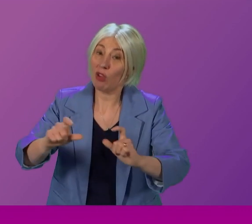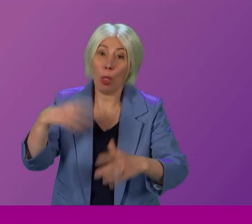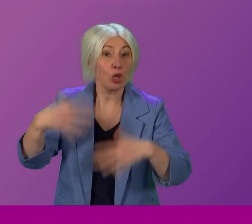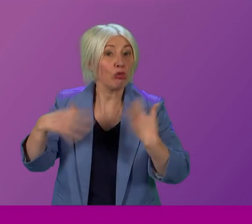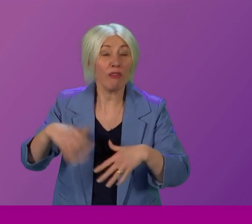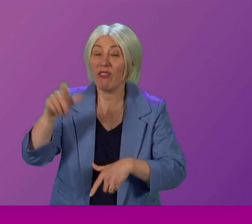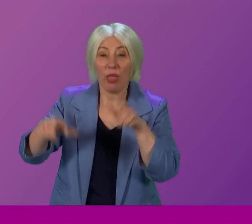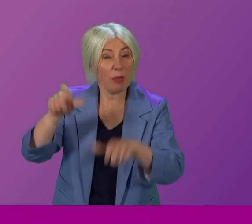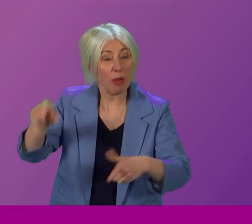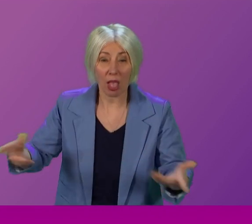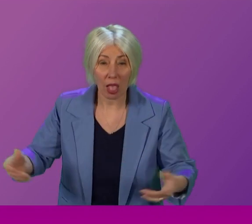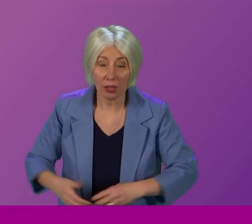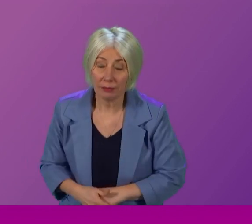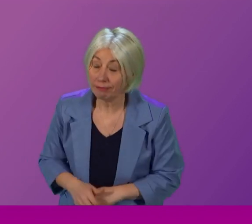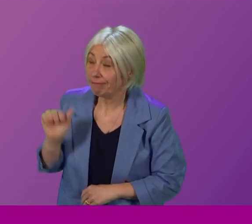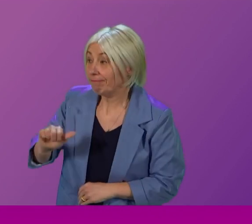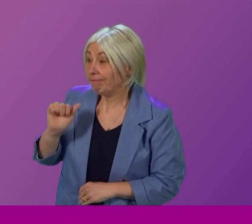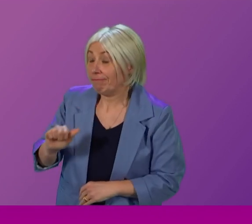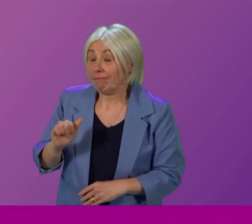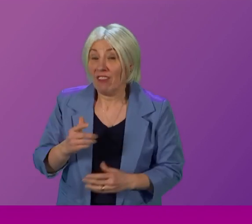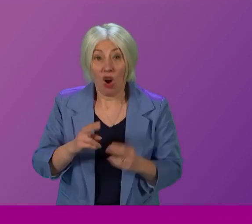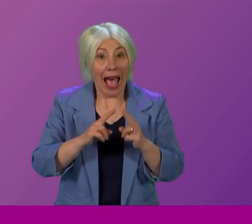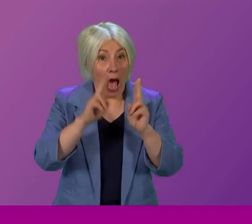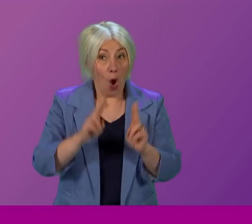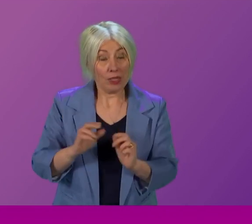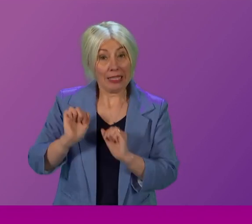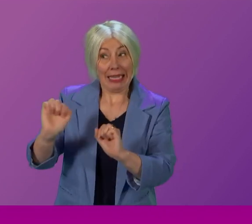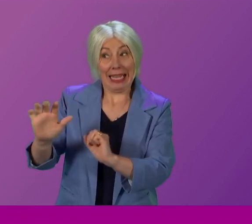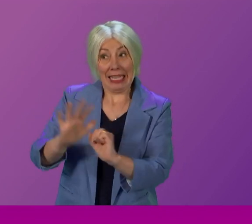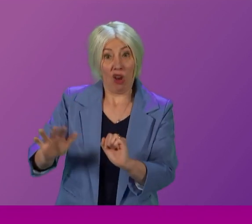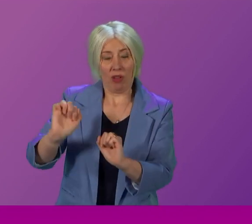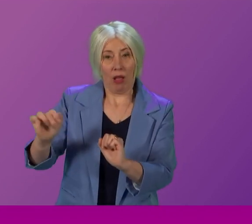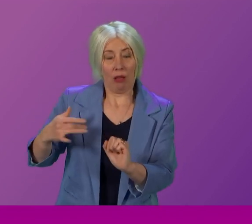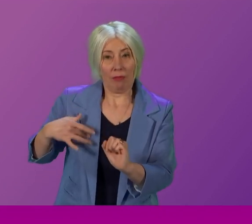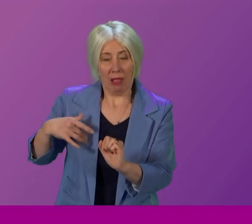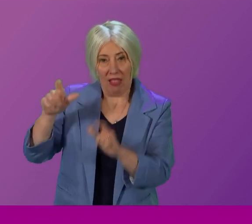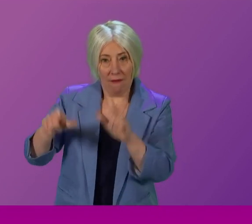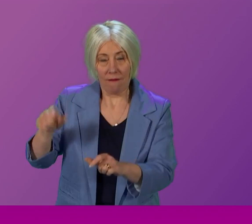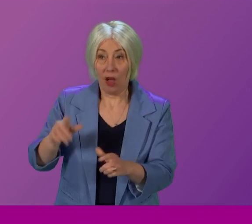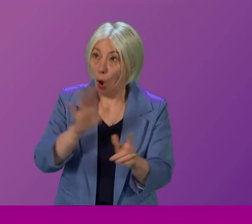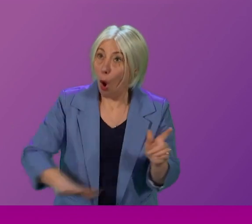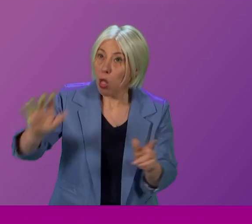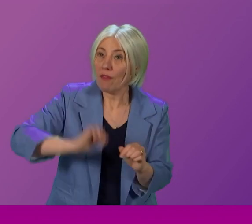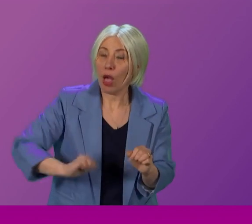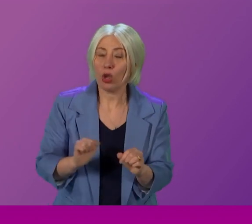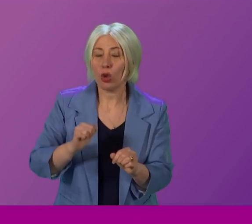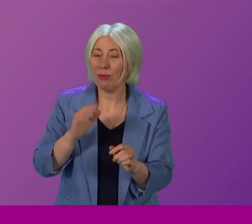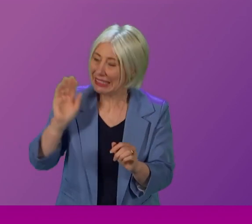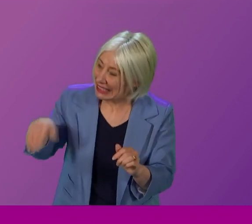Paul McLennan is right to raise the impact on households in his constituency and across Scotland. We have consistently called on the UK Government to provide additional